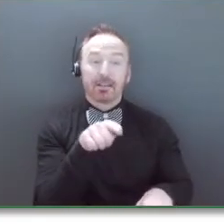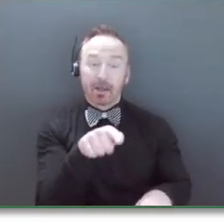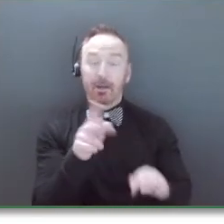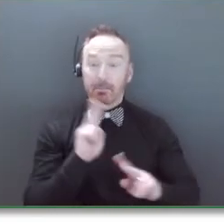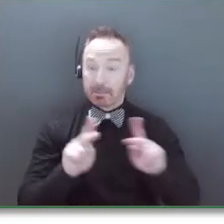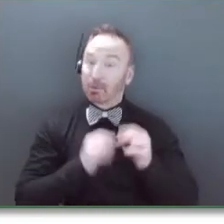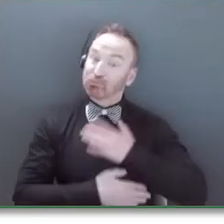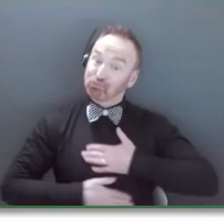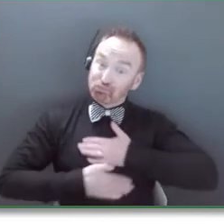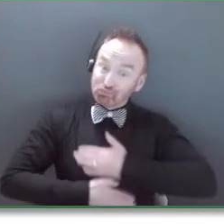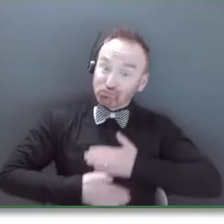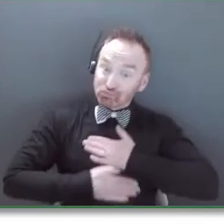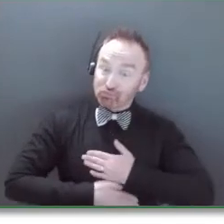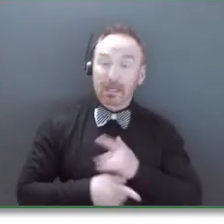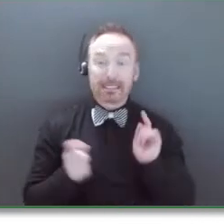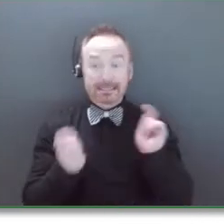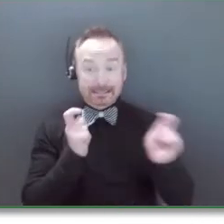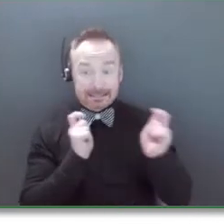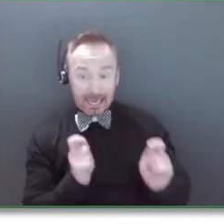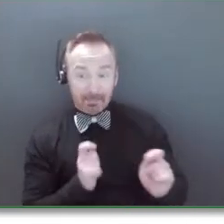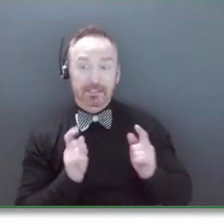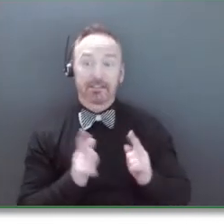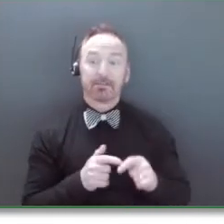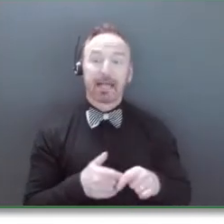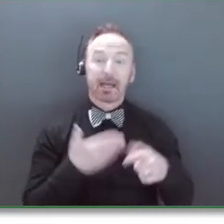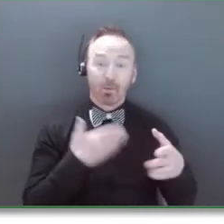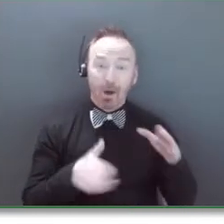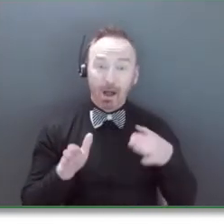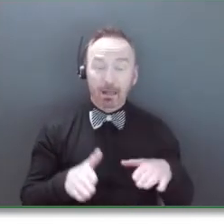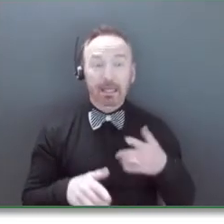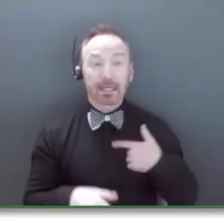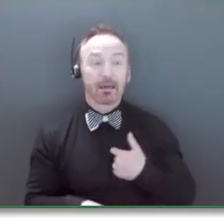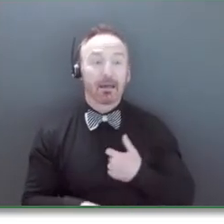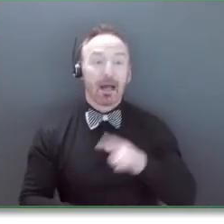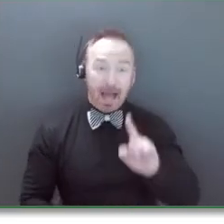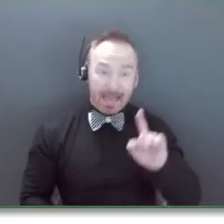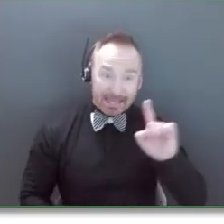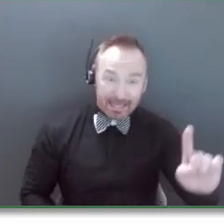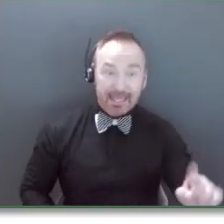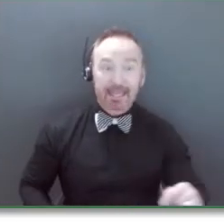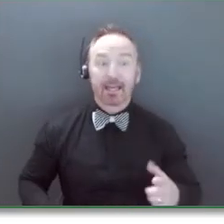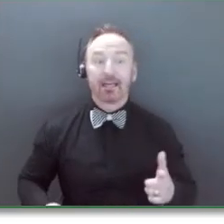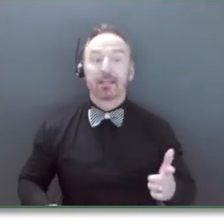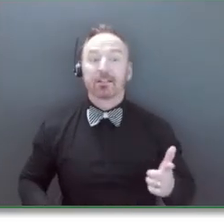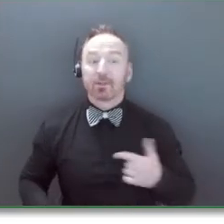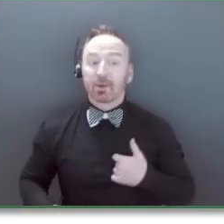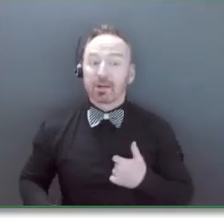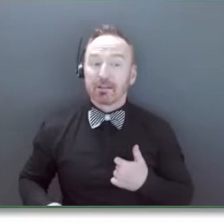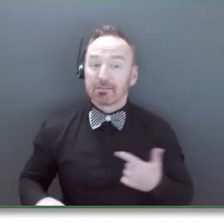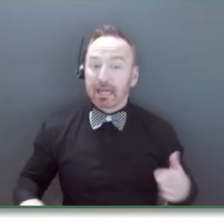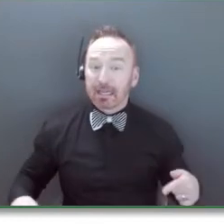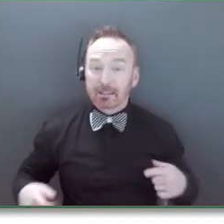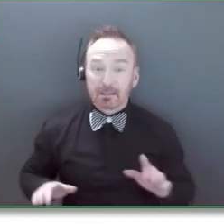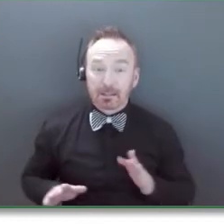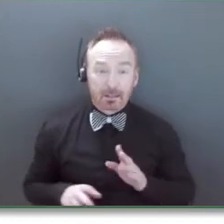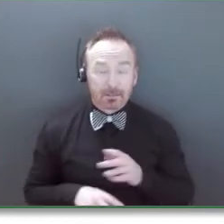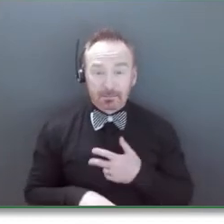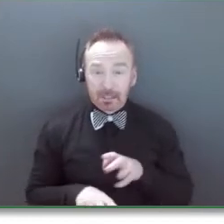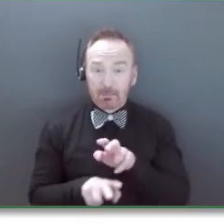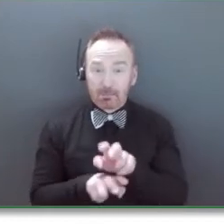is that you know groups of people get to come together sometimes you know groups of friends sometimes people who didn't know each other before establish